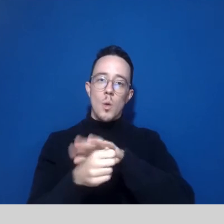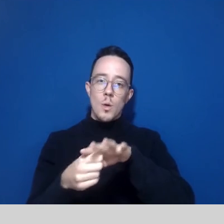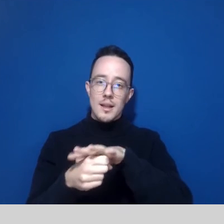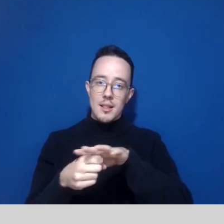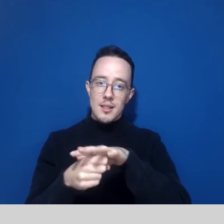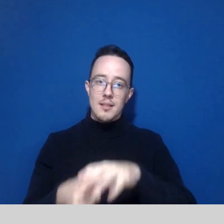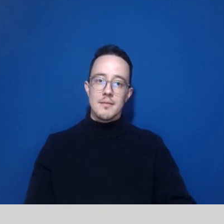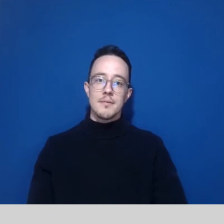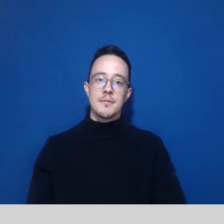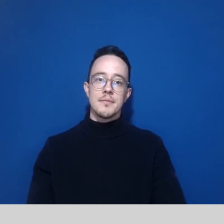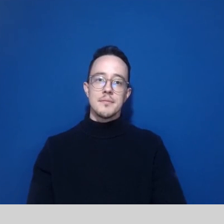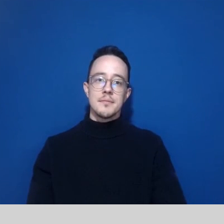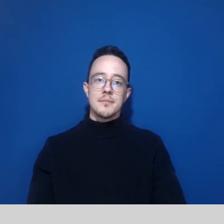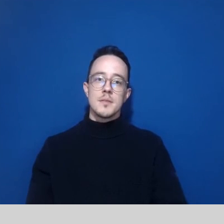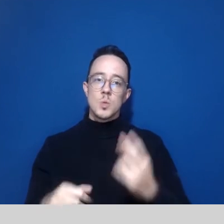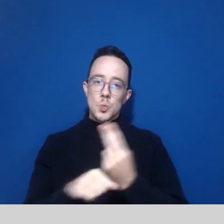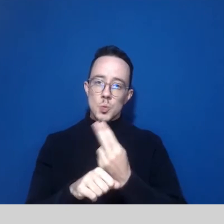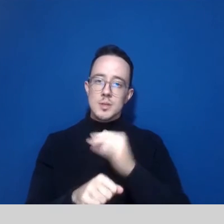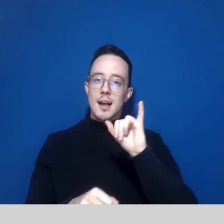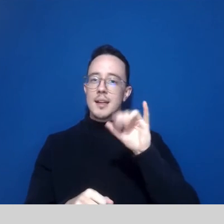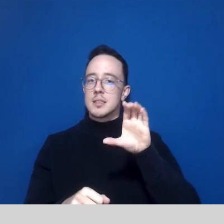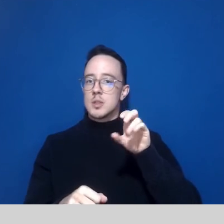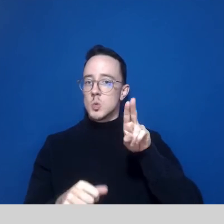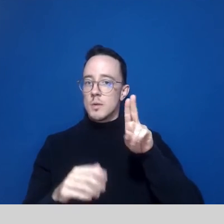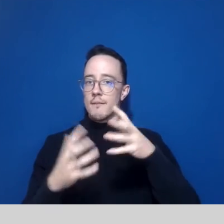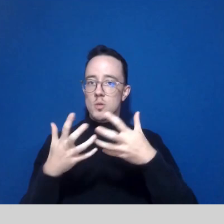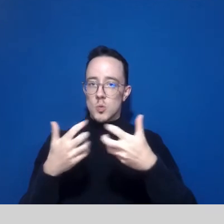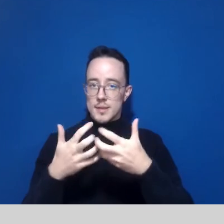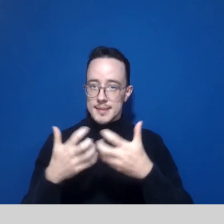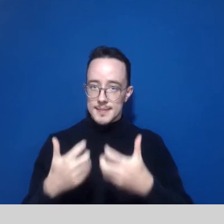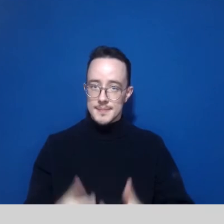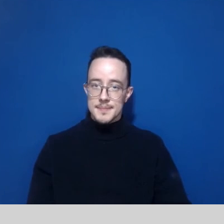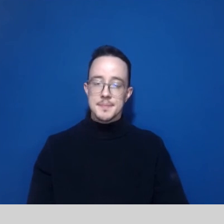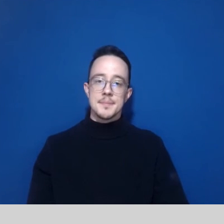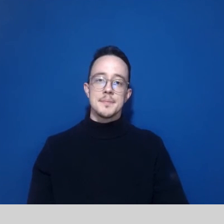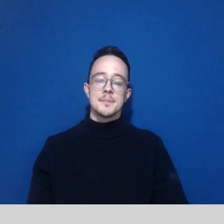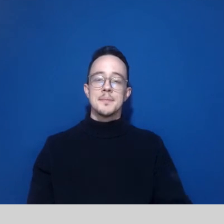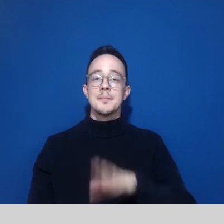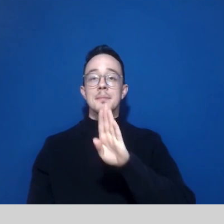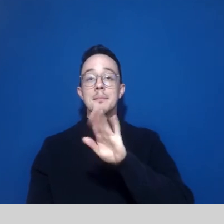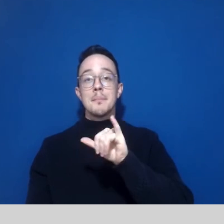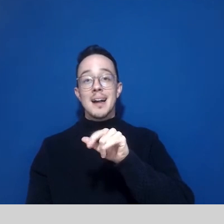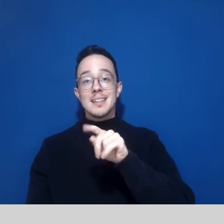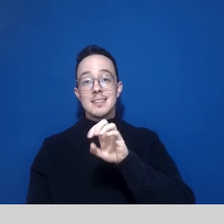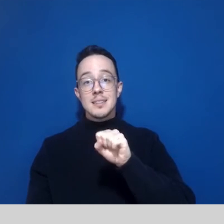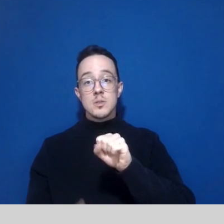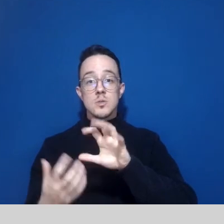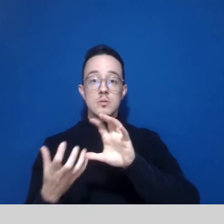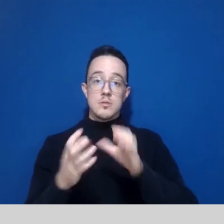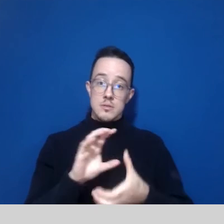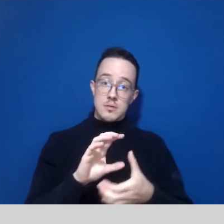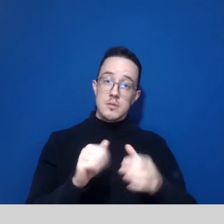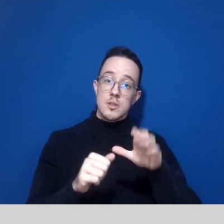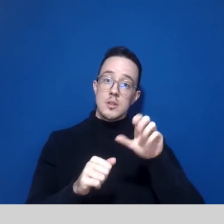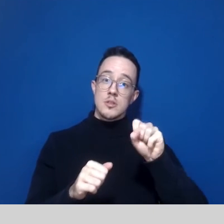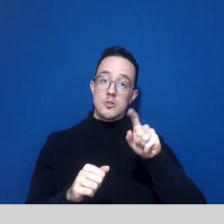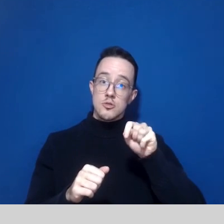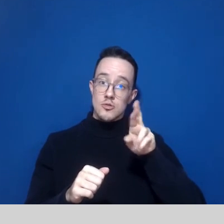Don't break the locales. So important ICU, for example, for sorting. Convert from bytes to strings as soon as possible.